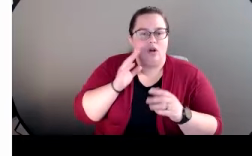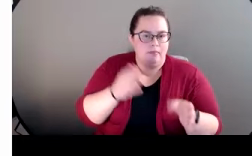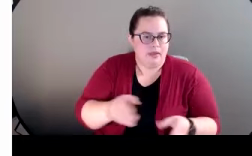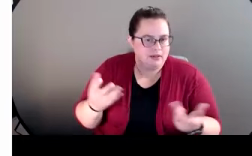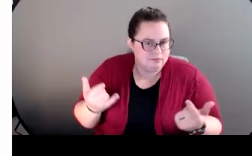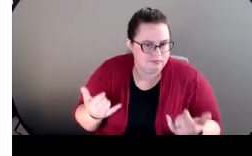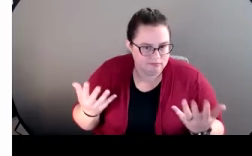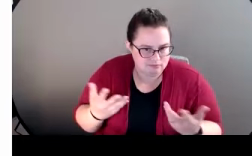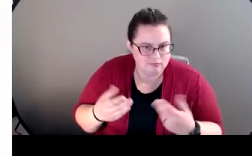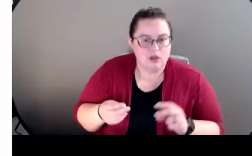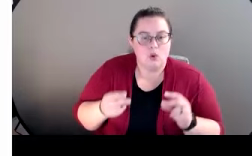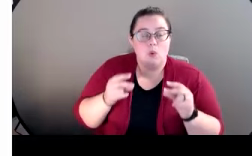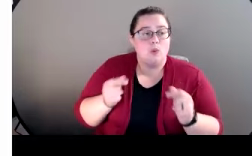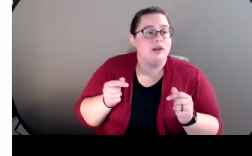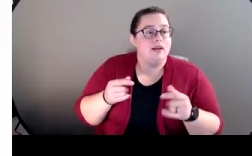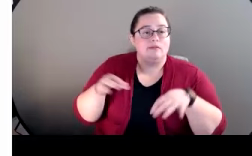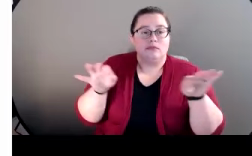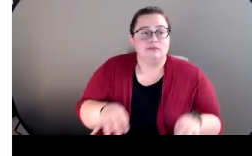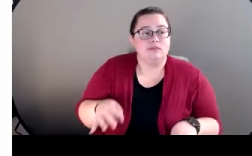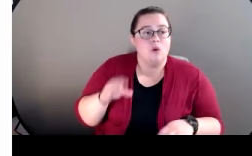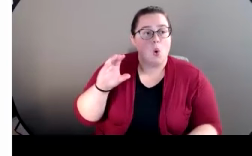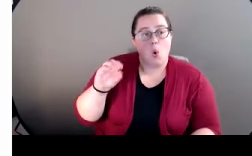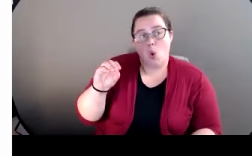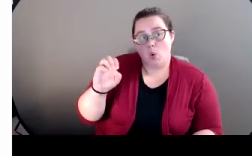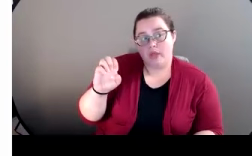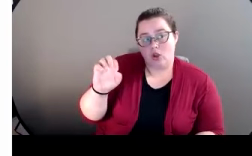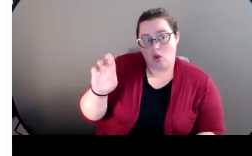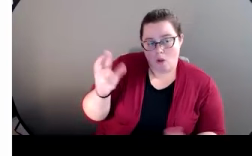OER is, a little bit about how to use it,